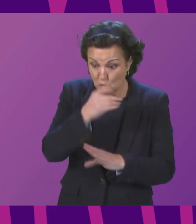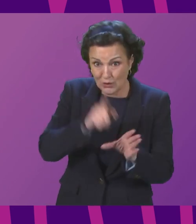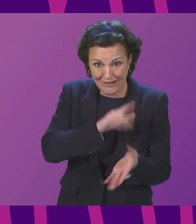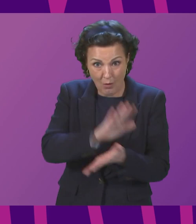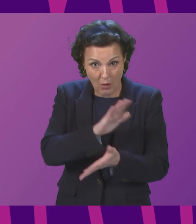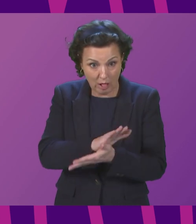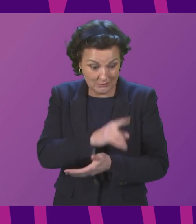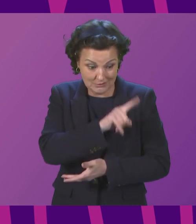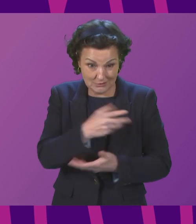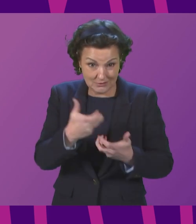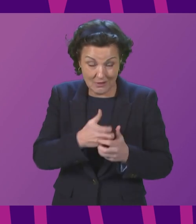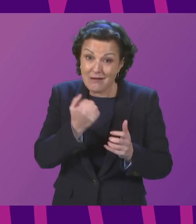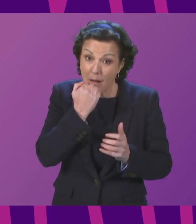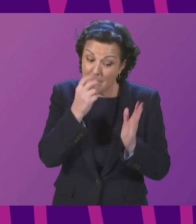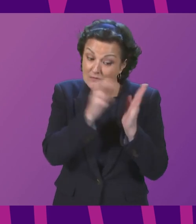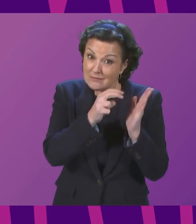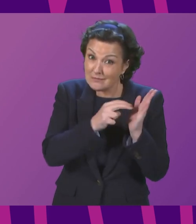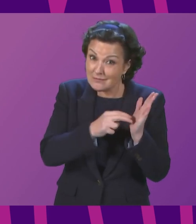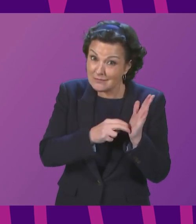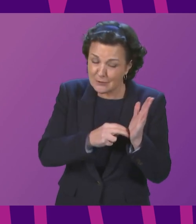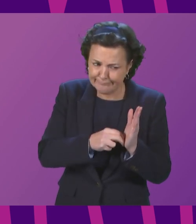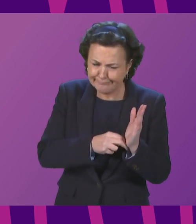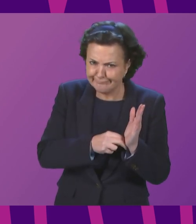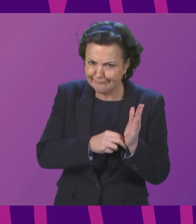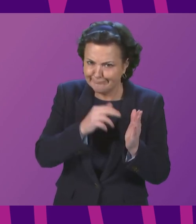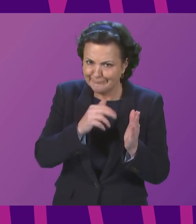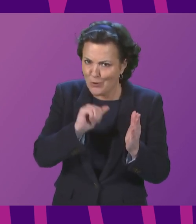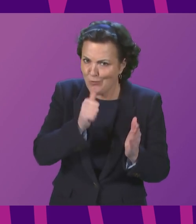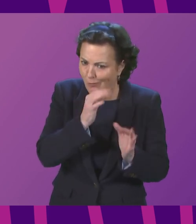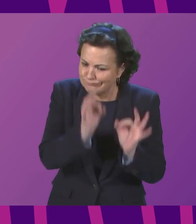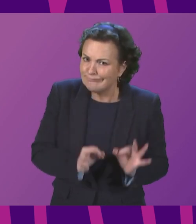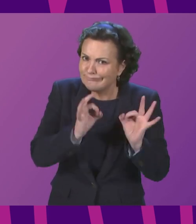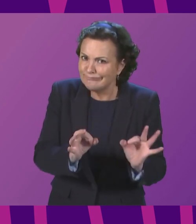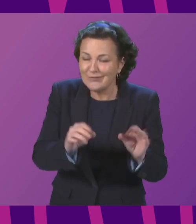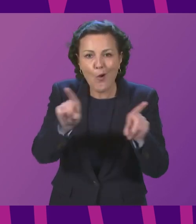holiday period and the different pattern of testing that we know happens during a holiday